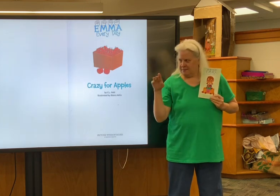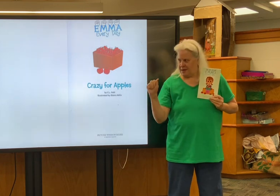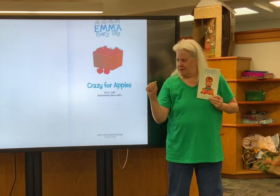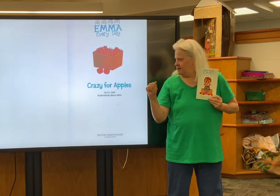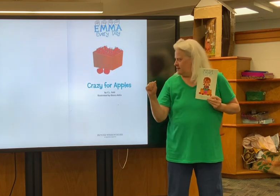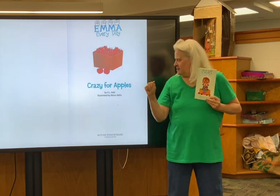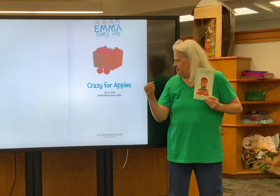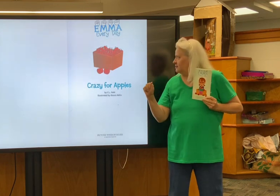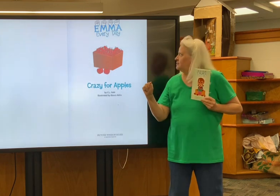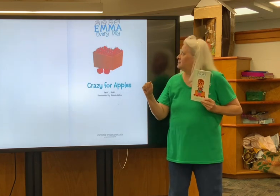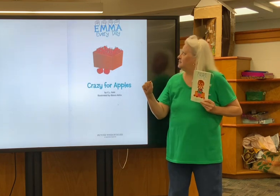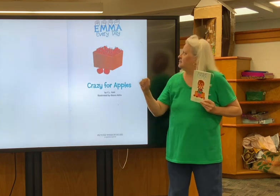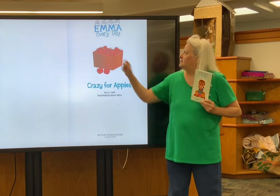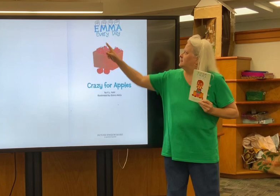Are any of you named Emma?